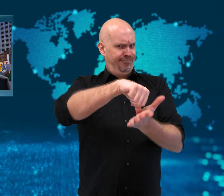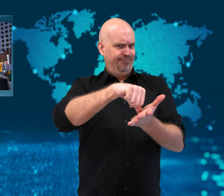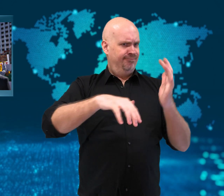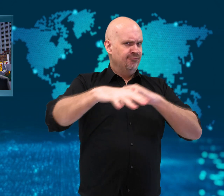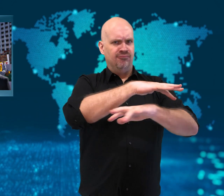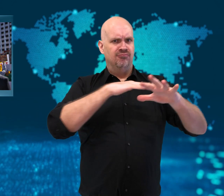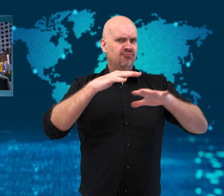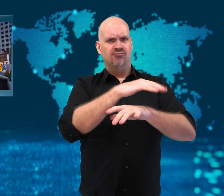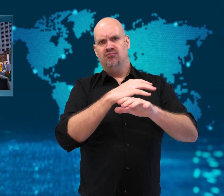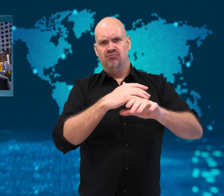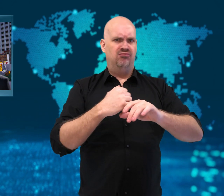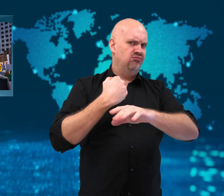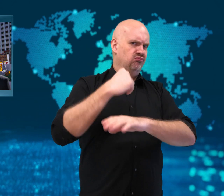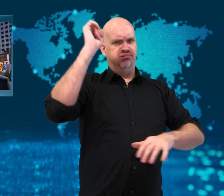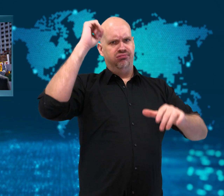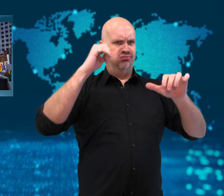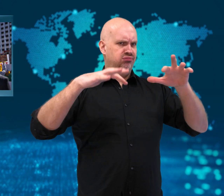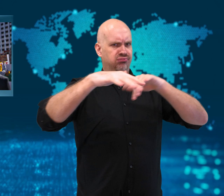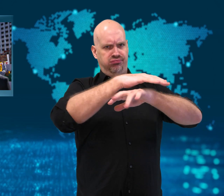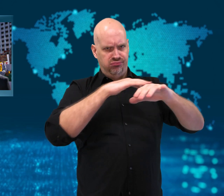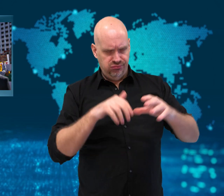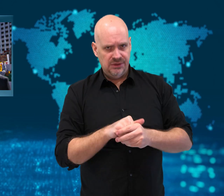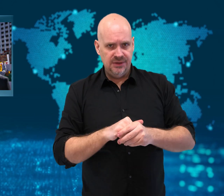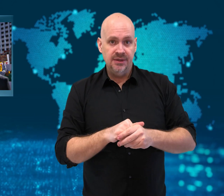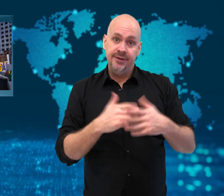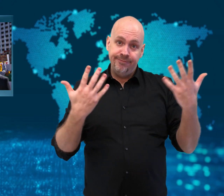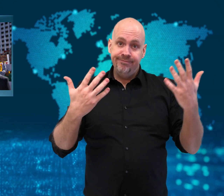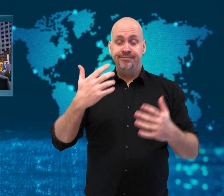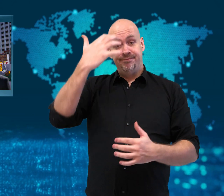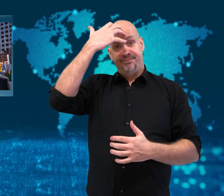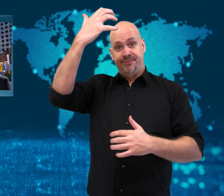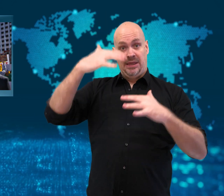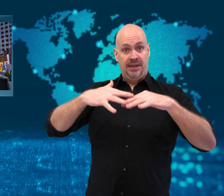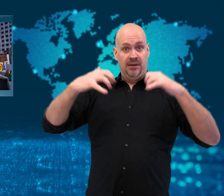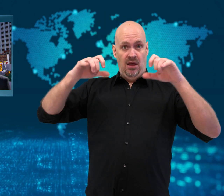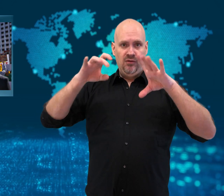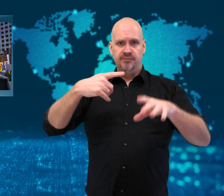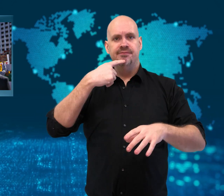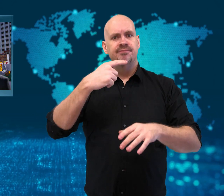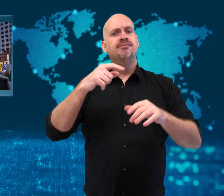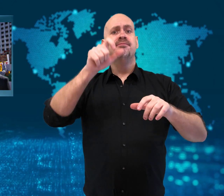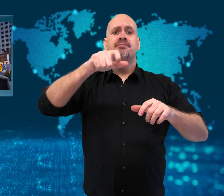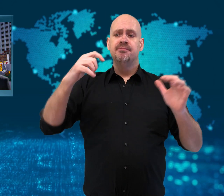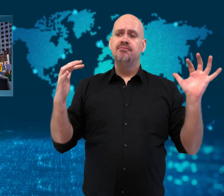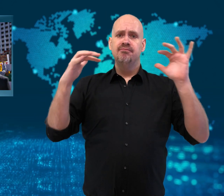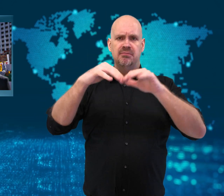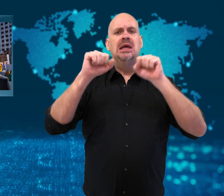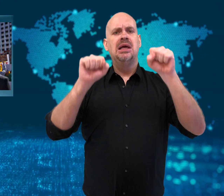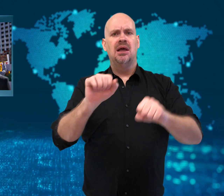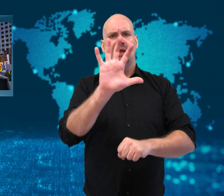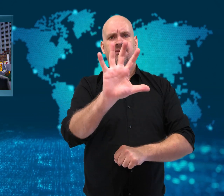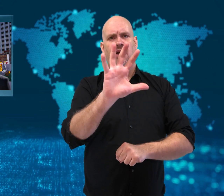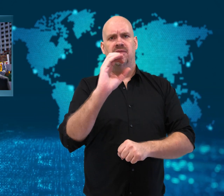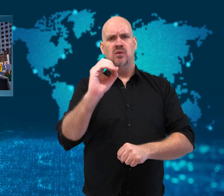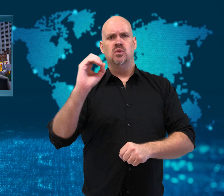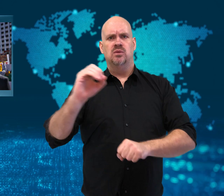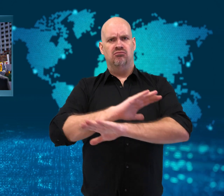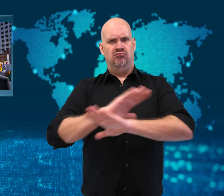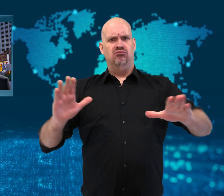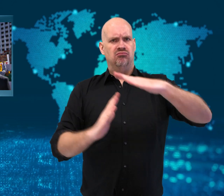Around 3,000 protesters gathered in Sydney even though the government